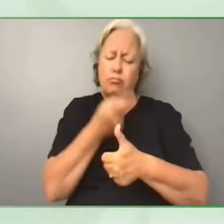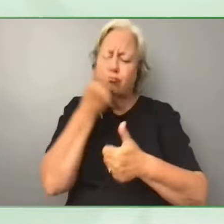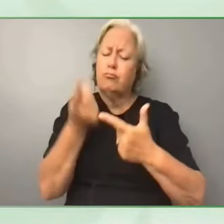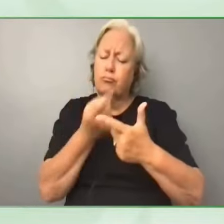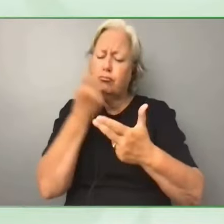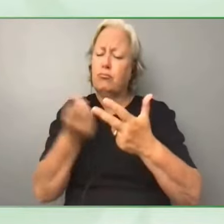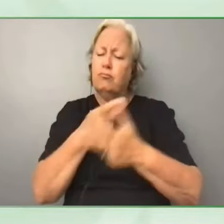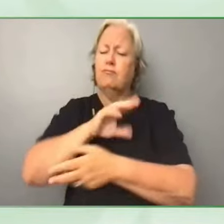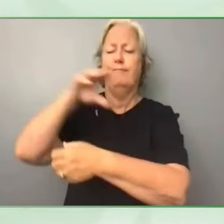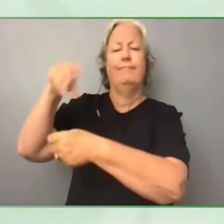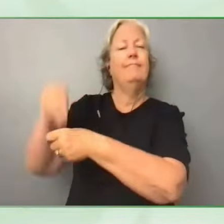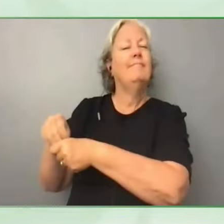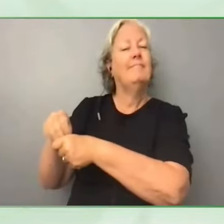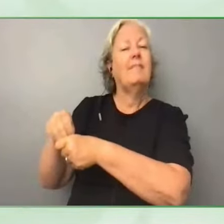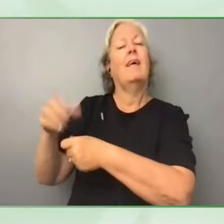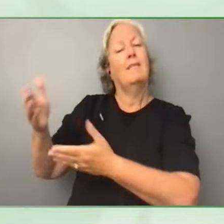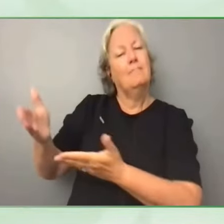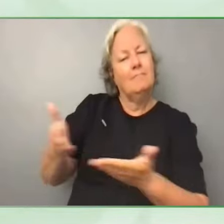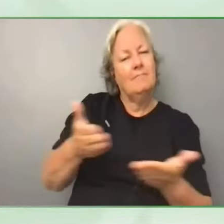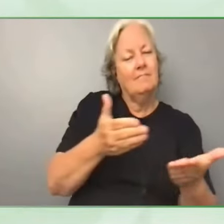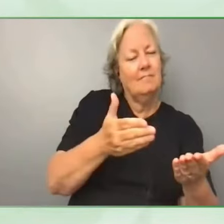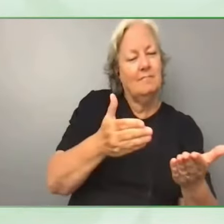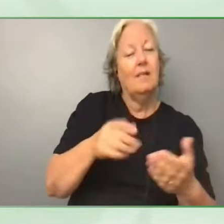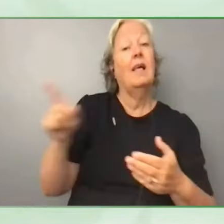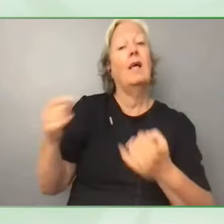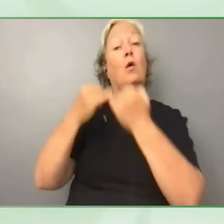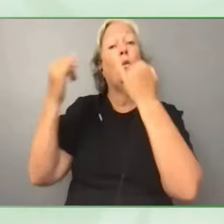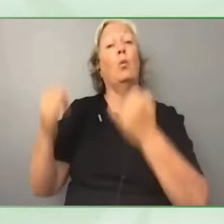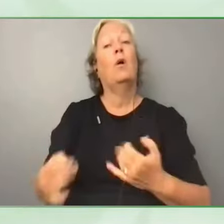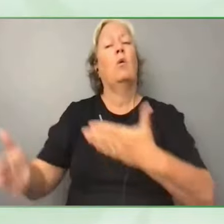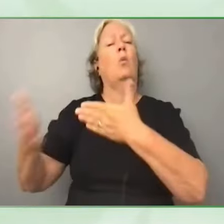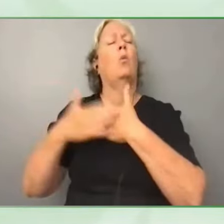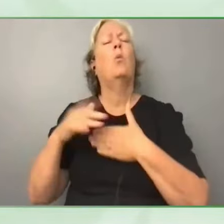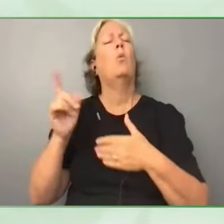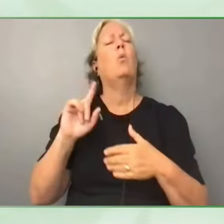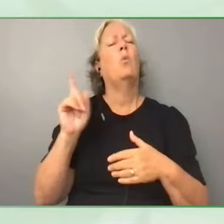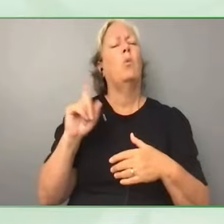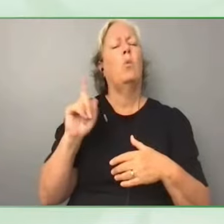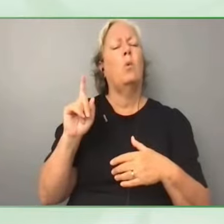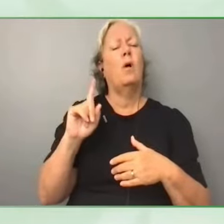We do not close the institutions but we take people from there.